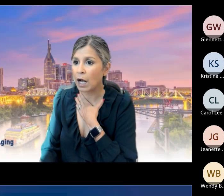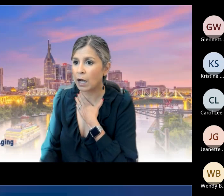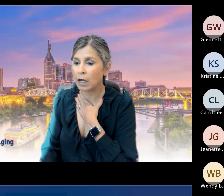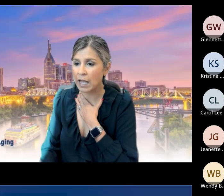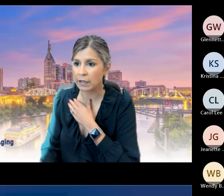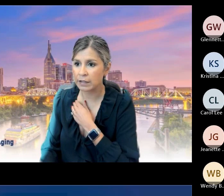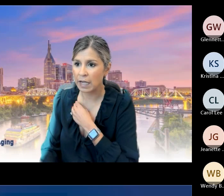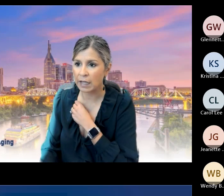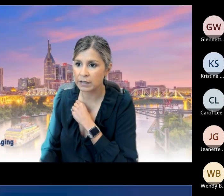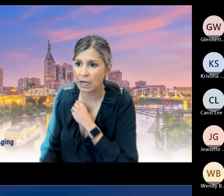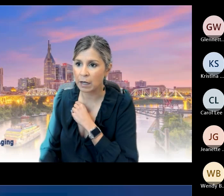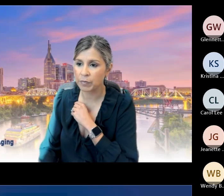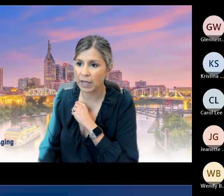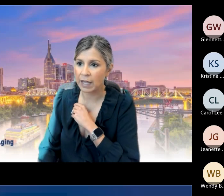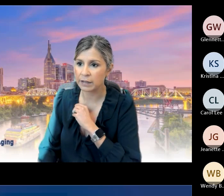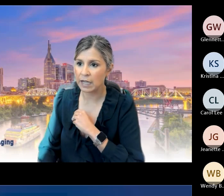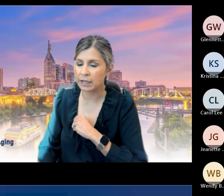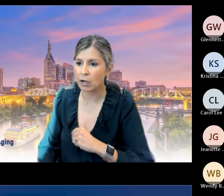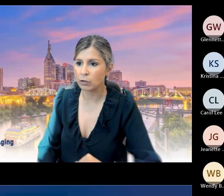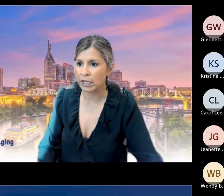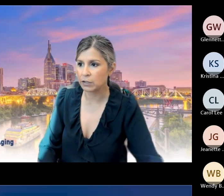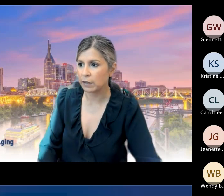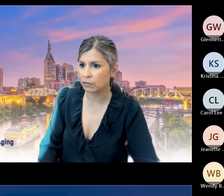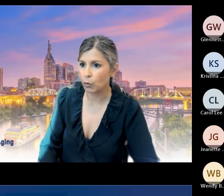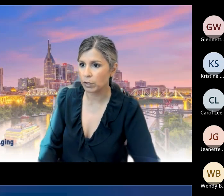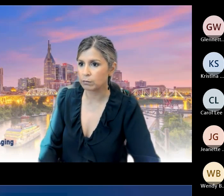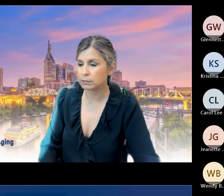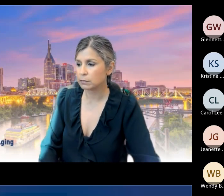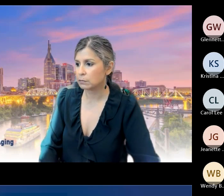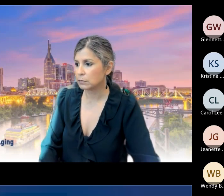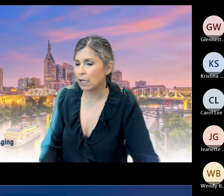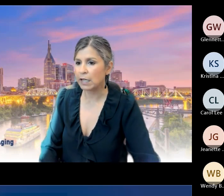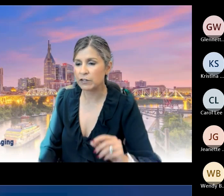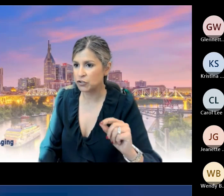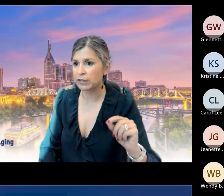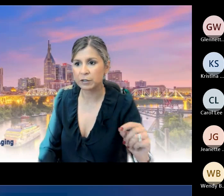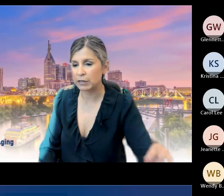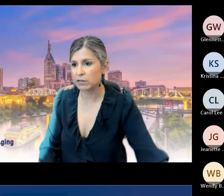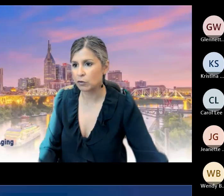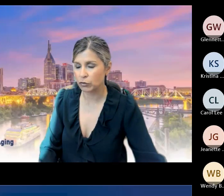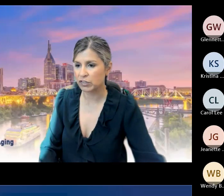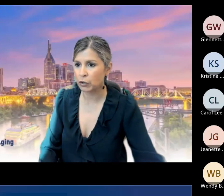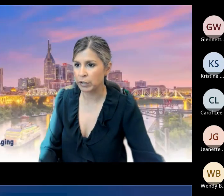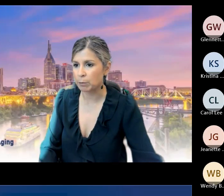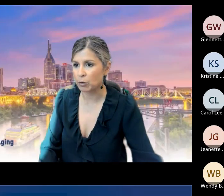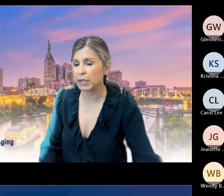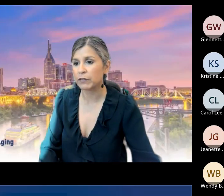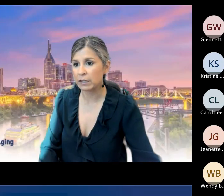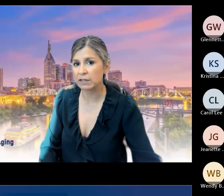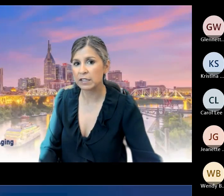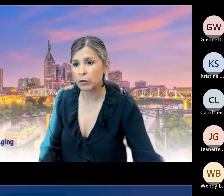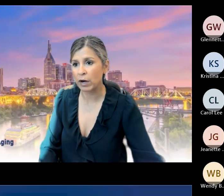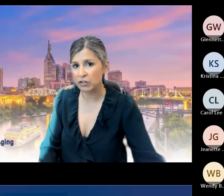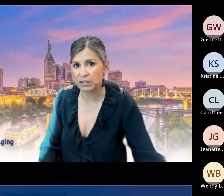e-mail me and, and, and, and I'll look into this for you. If it's just about the Social Security number,